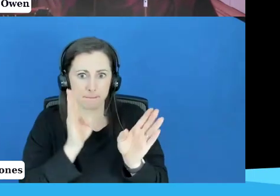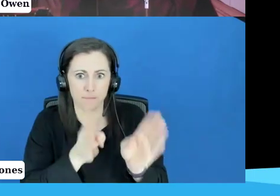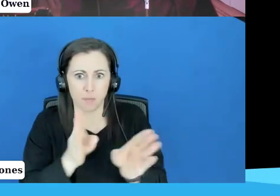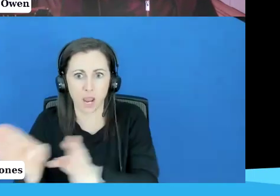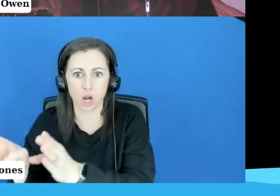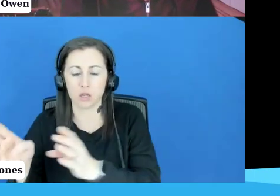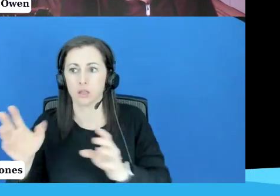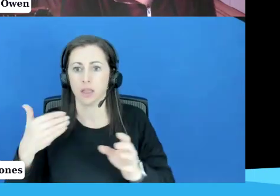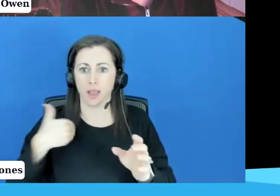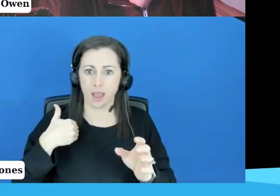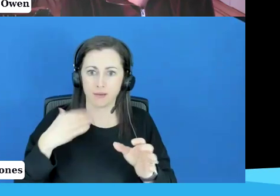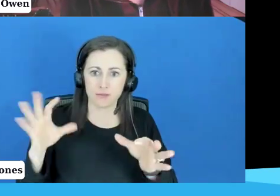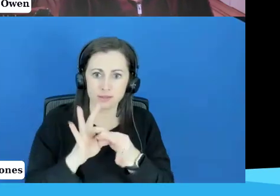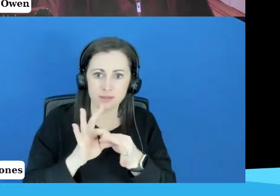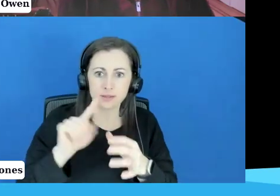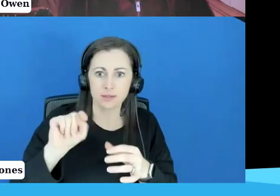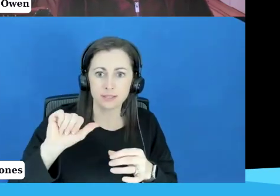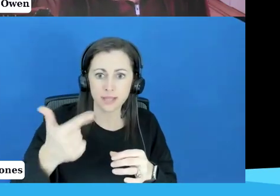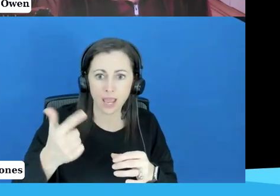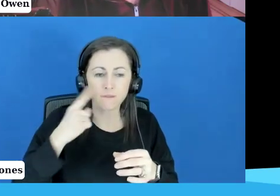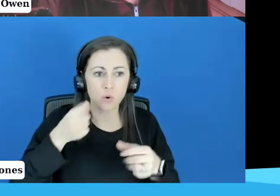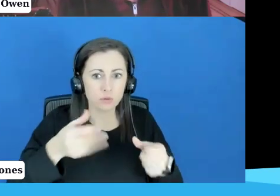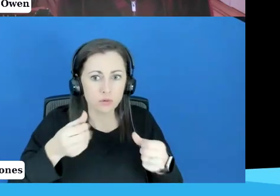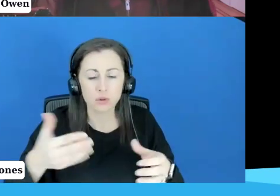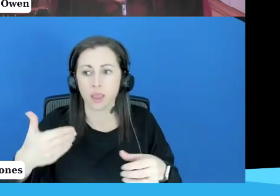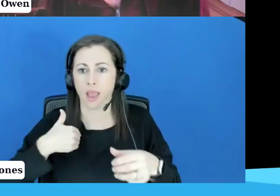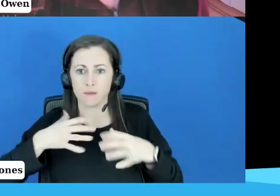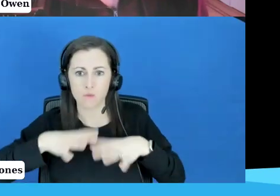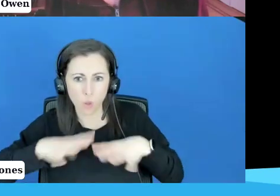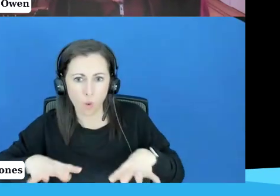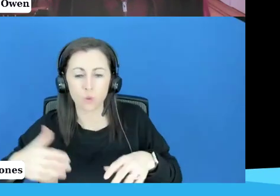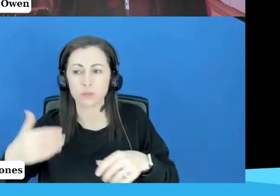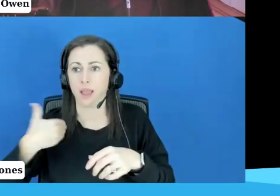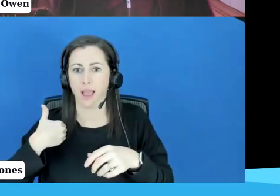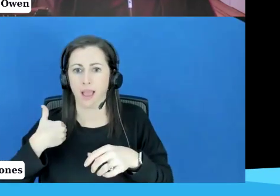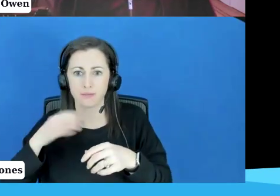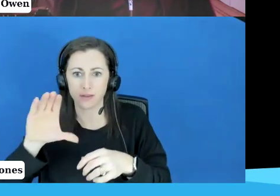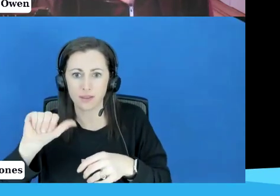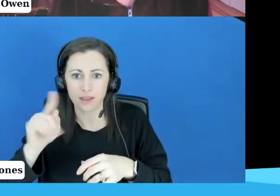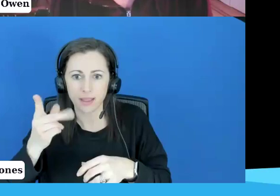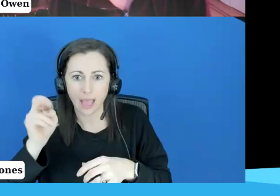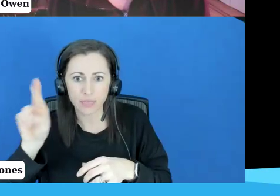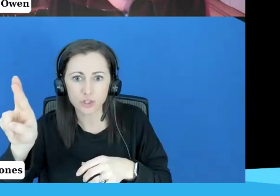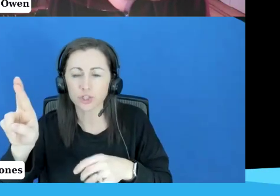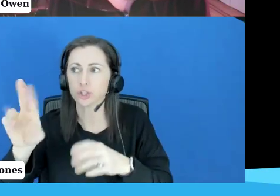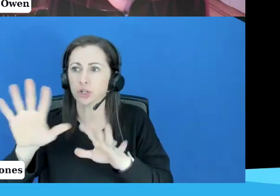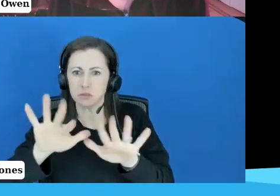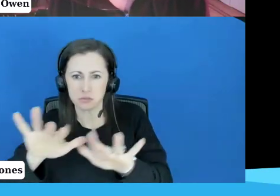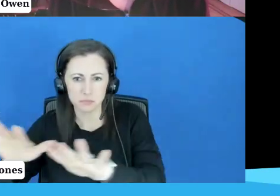Let's make sure we have proper catheters, or whatever urinary equipment. What clothes am I going to wear? Now pretend like you're preparing for a baby.